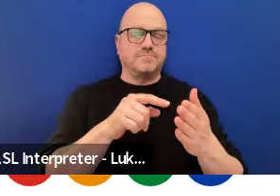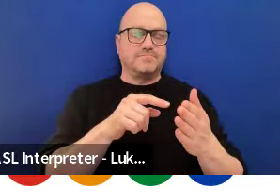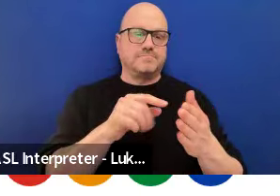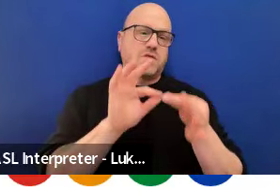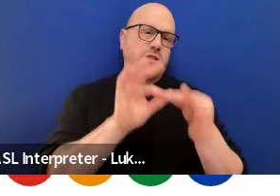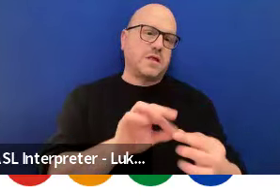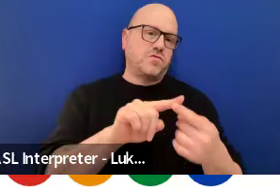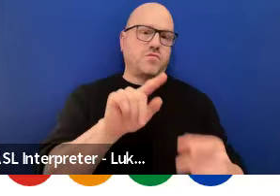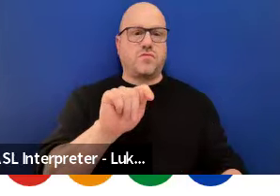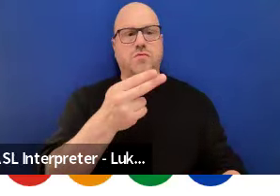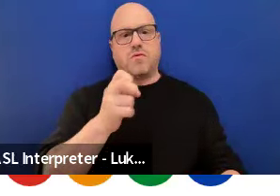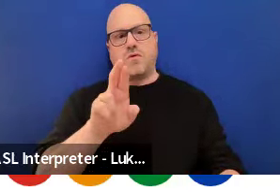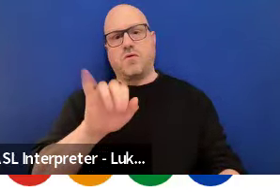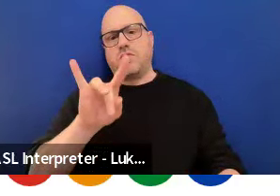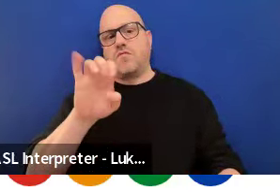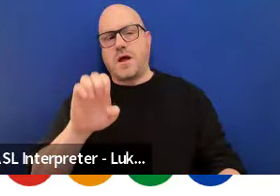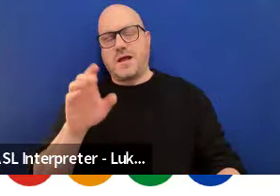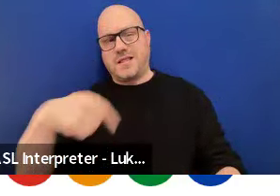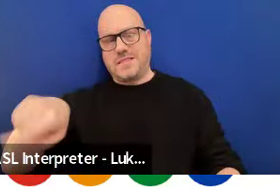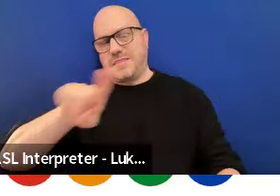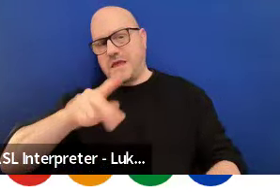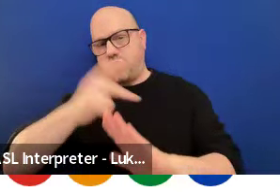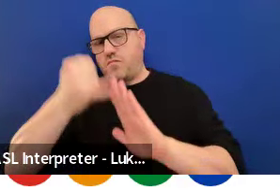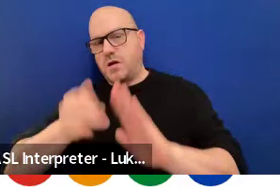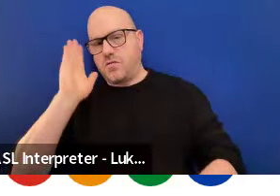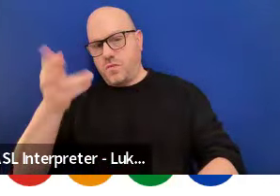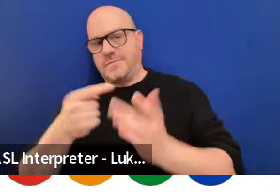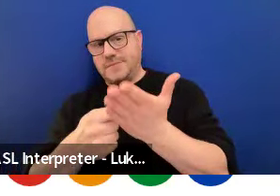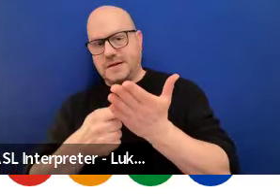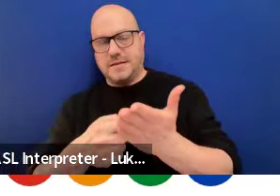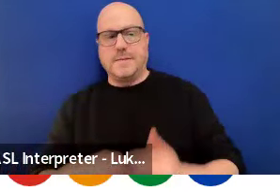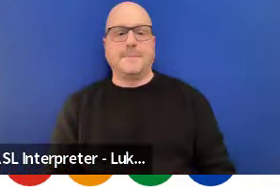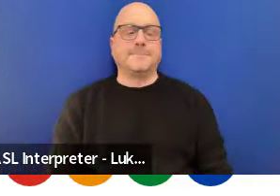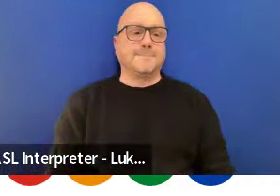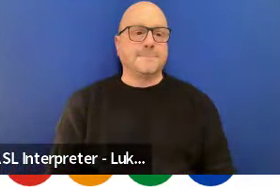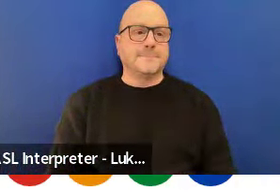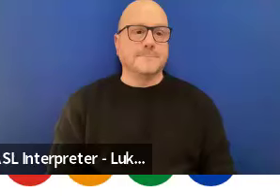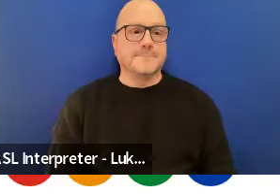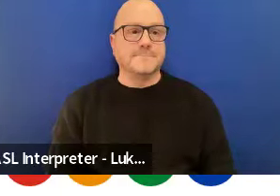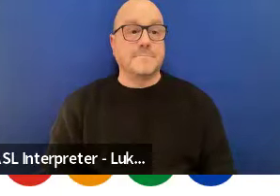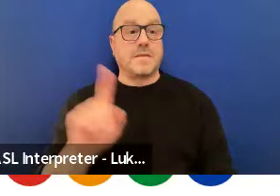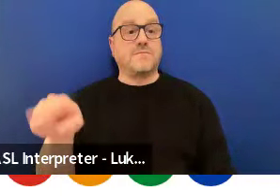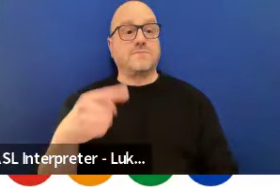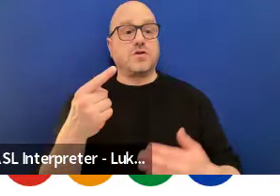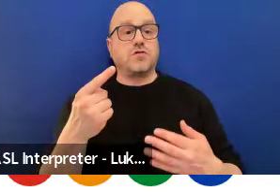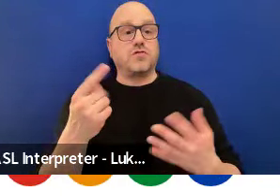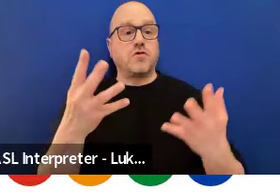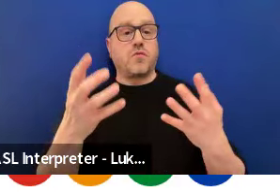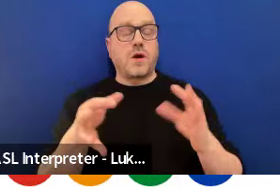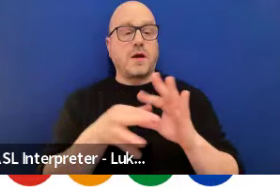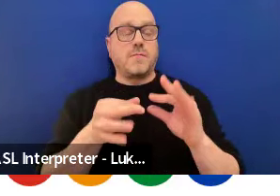WHEN CHRIS TAKES OVER, WHEN HE SPEAKS TO THE WORK ON THE RIDE, I'LL TALK ABOUT RIDE INITIATIVES.